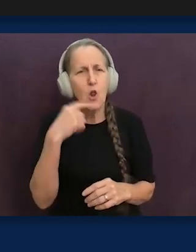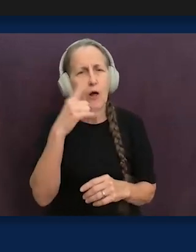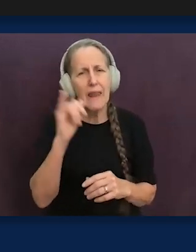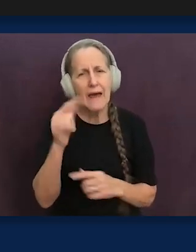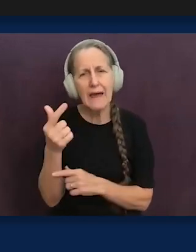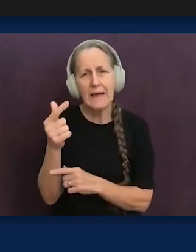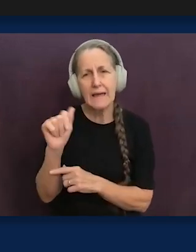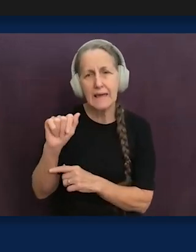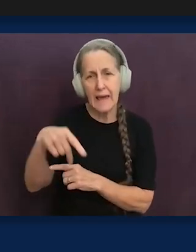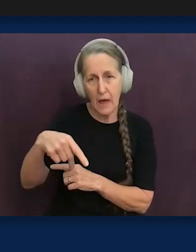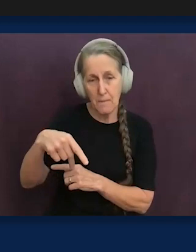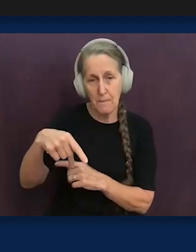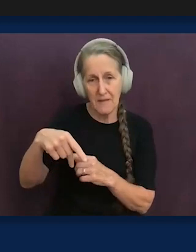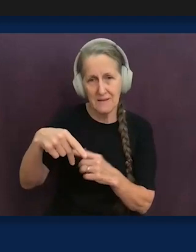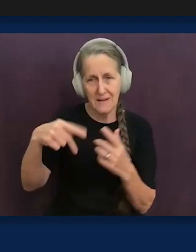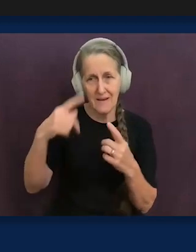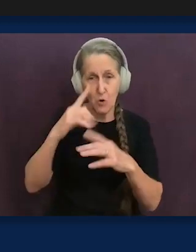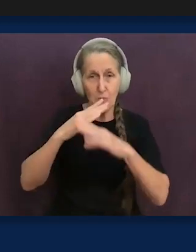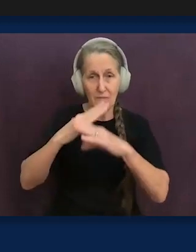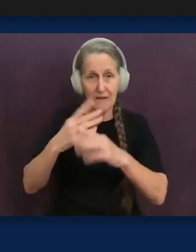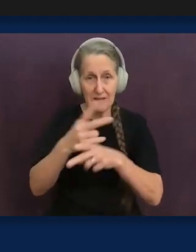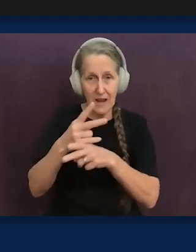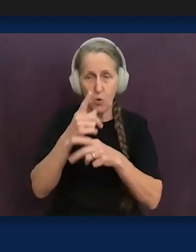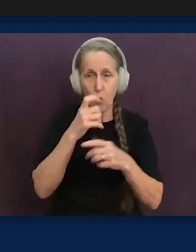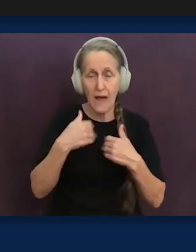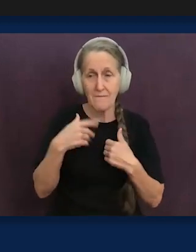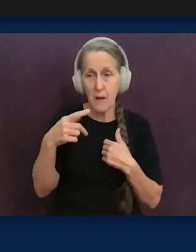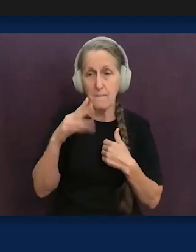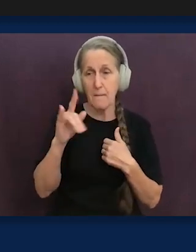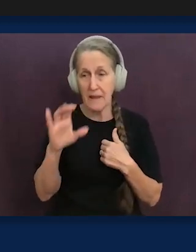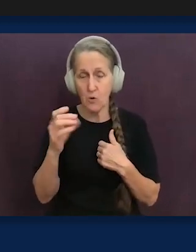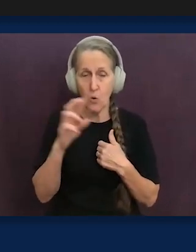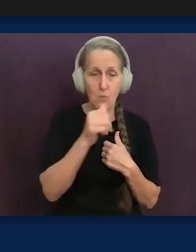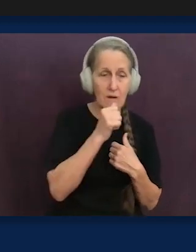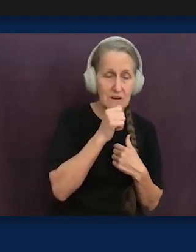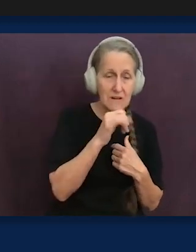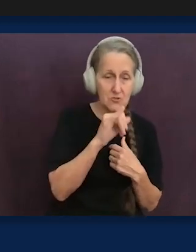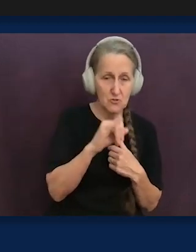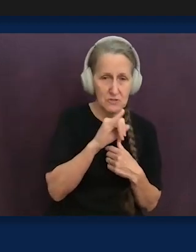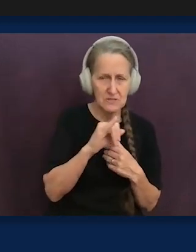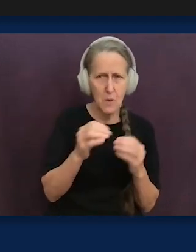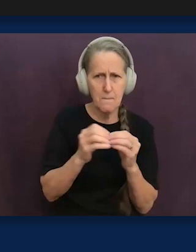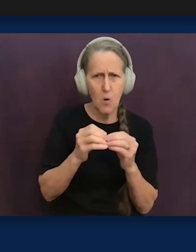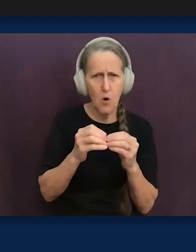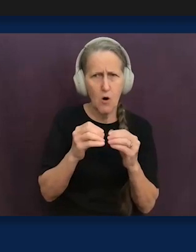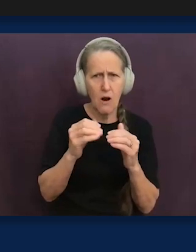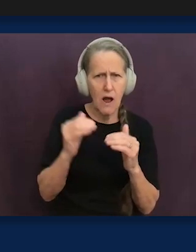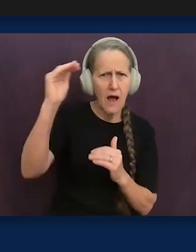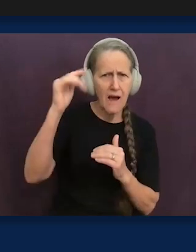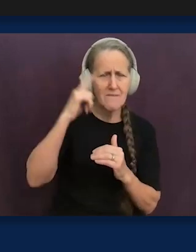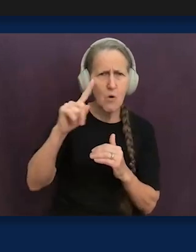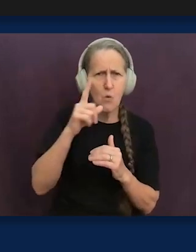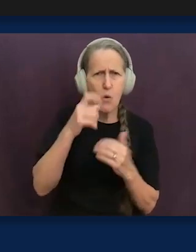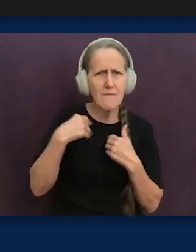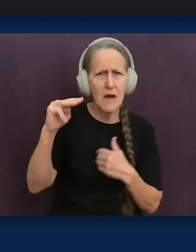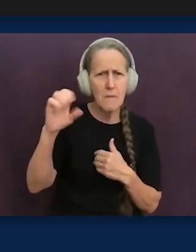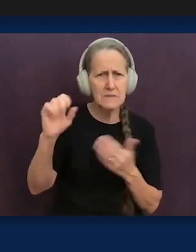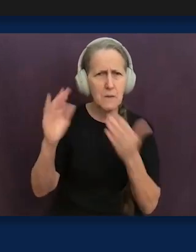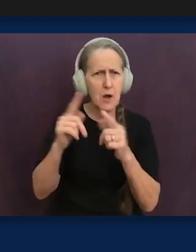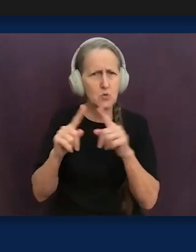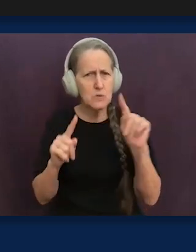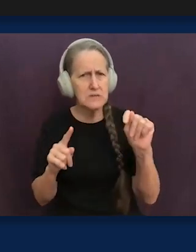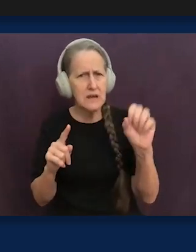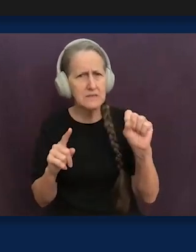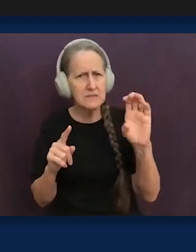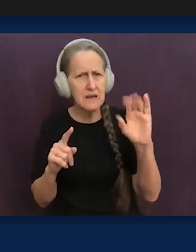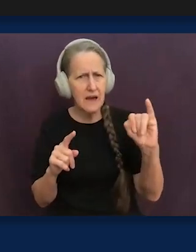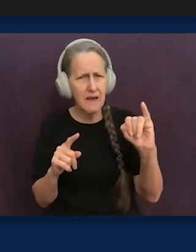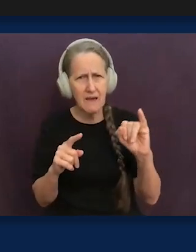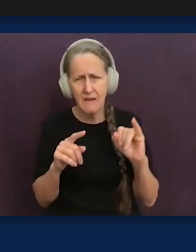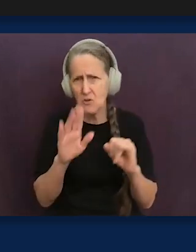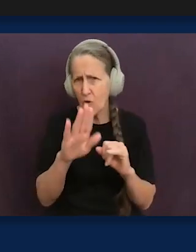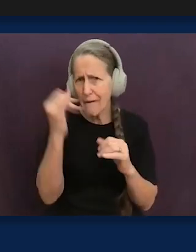Yeah. It looked like there was a gap in preventive care between folks on public and private insurance and it was notably higher for people with MS compared to people with TSCI. Do you have any theories as to why?